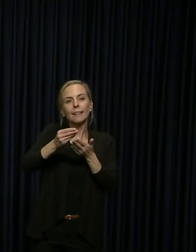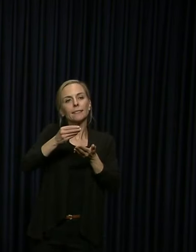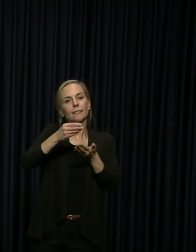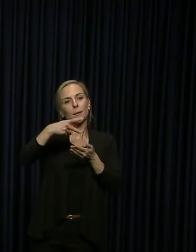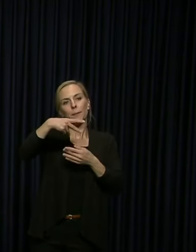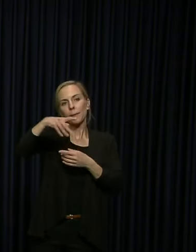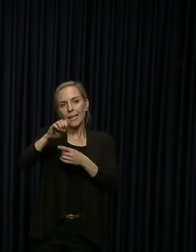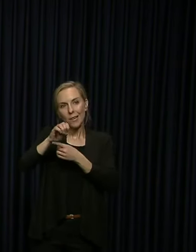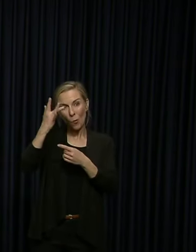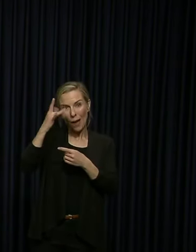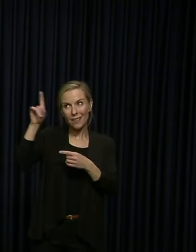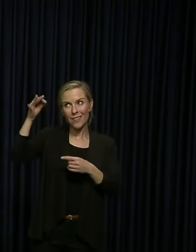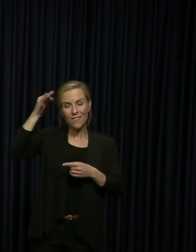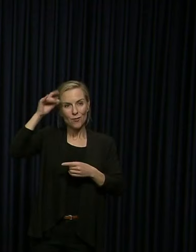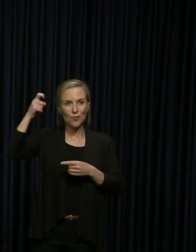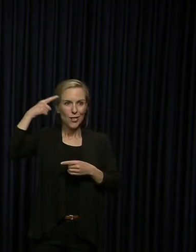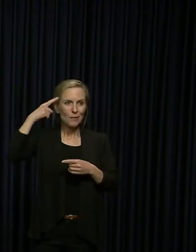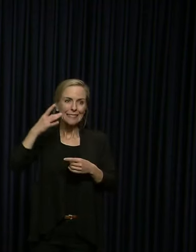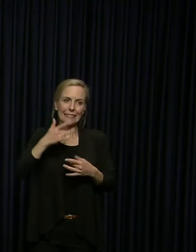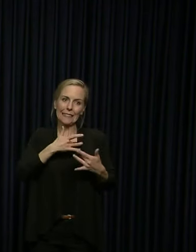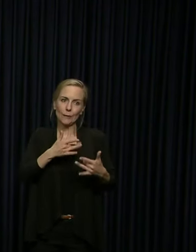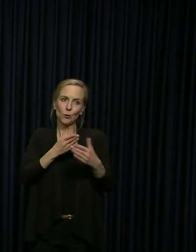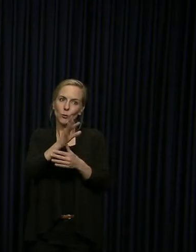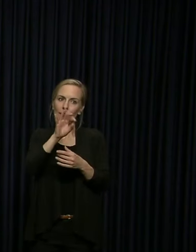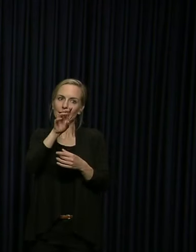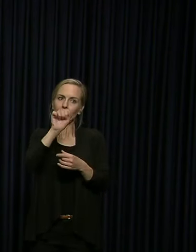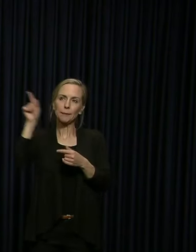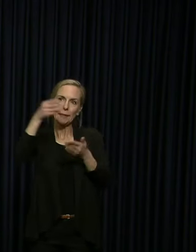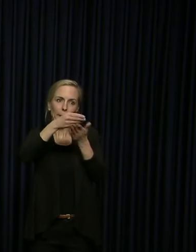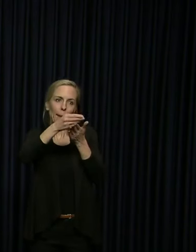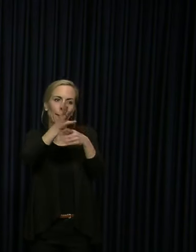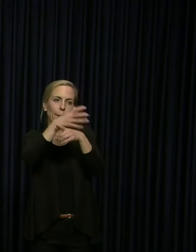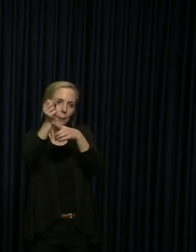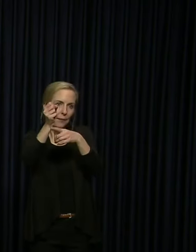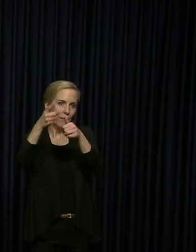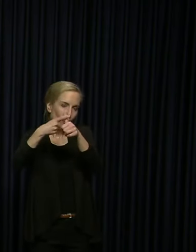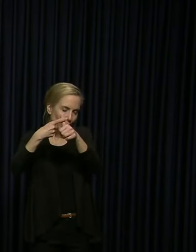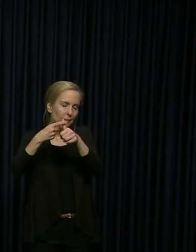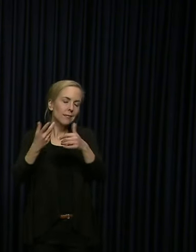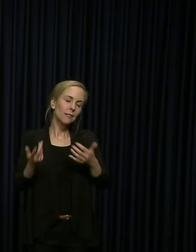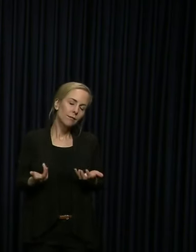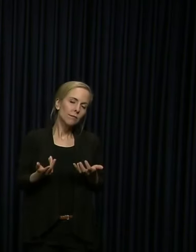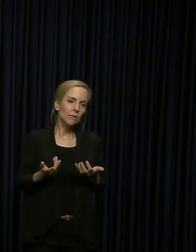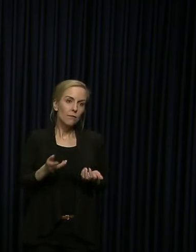GROCERIES VIRTUALLY.